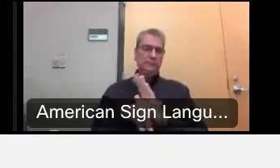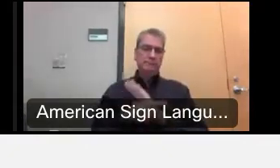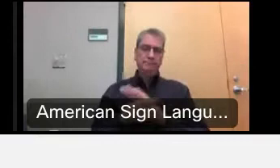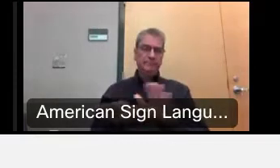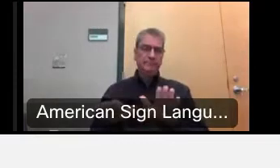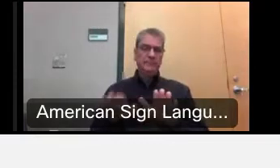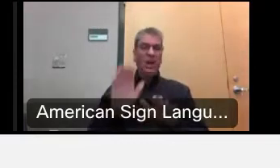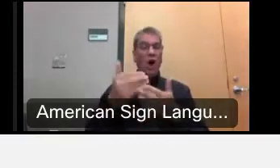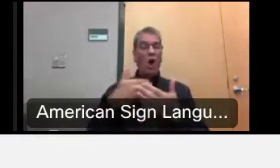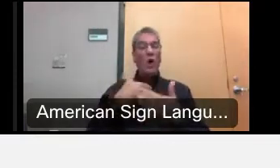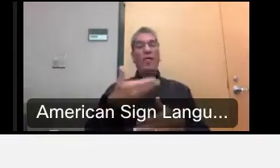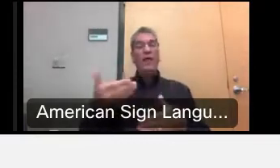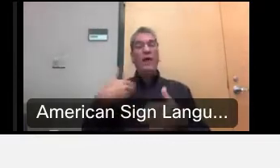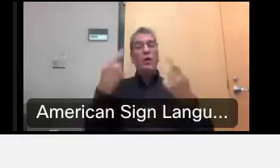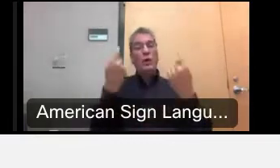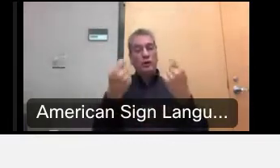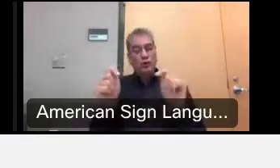that we did throughout the, throughout the pandemic,